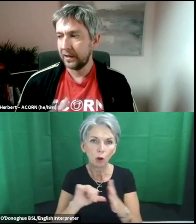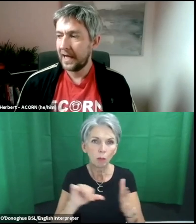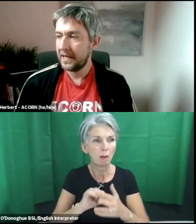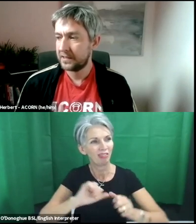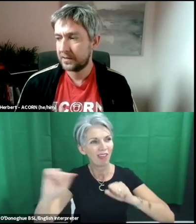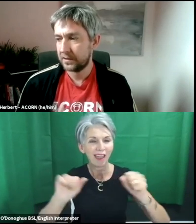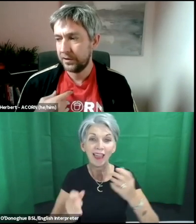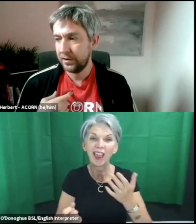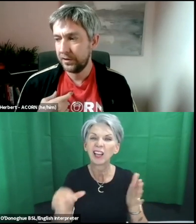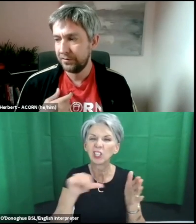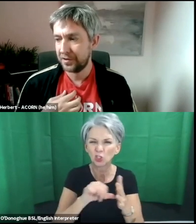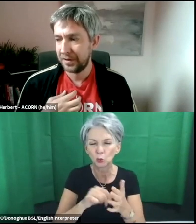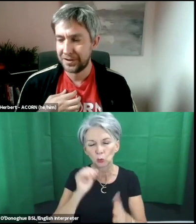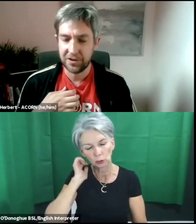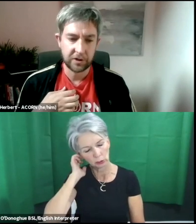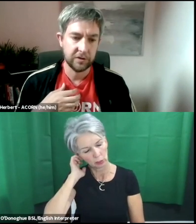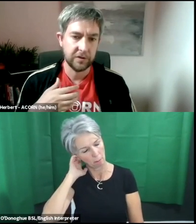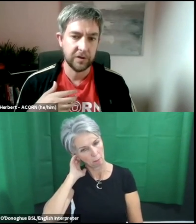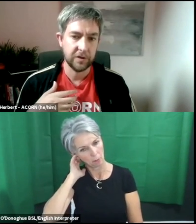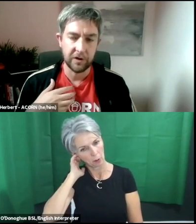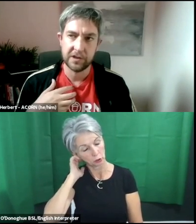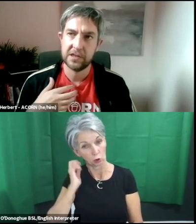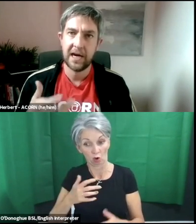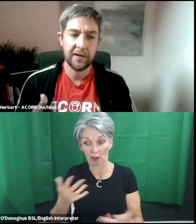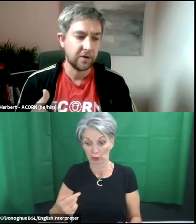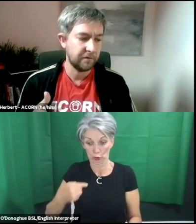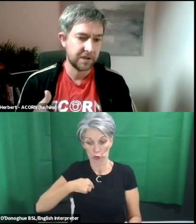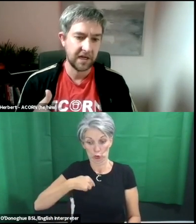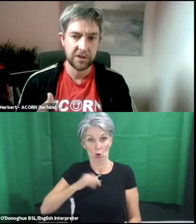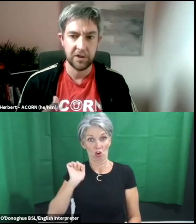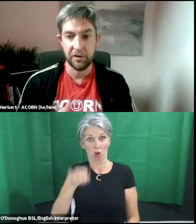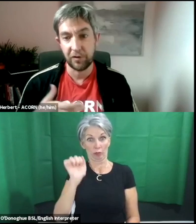But unless you, as the person knocking on the door, start the conversation